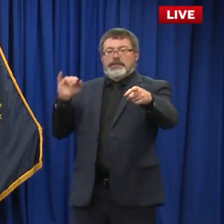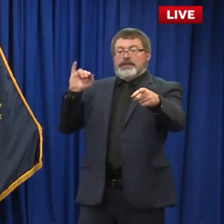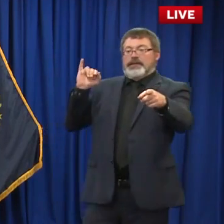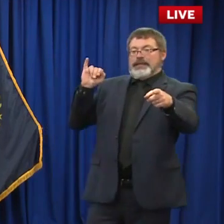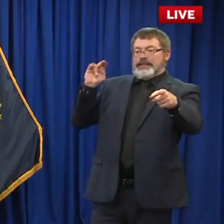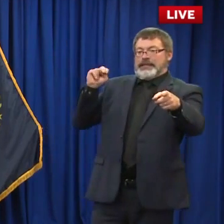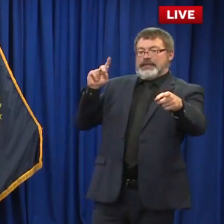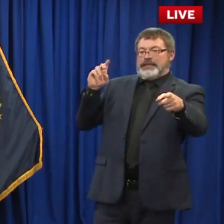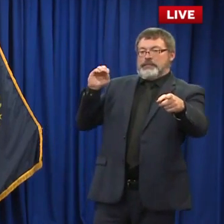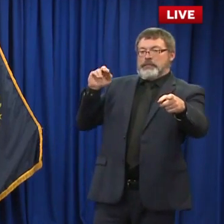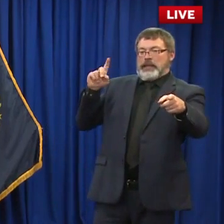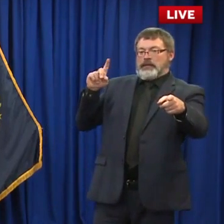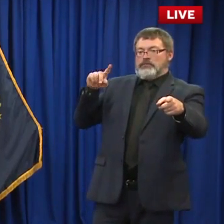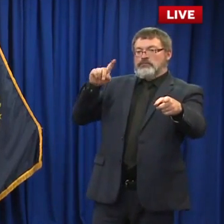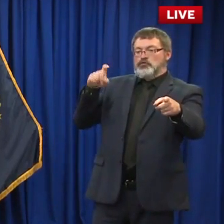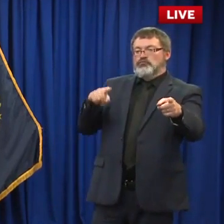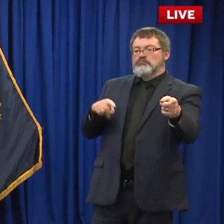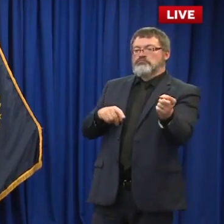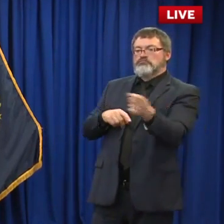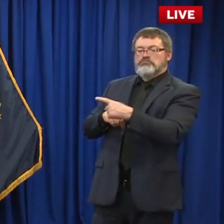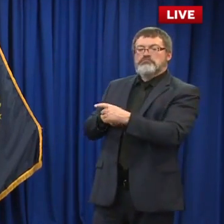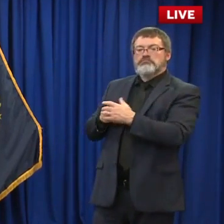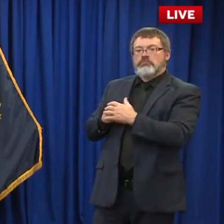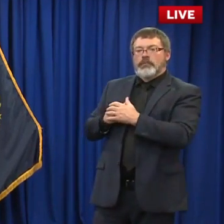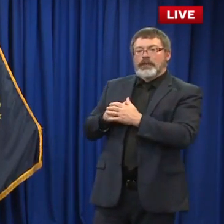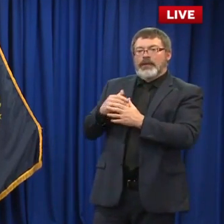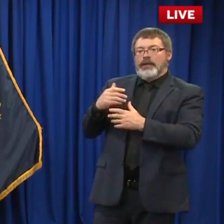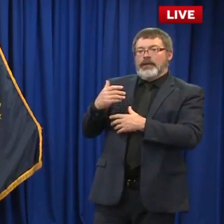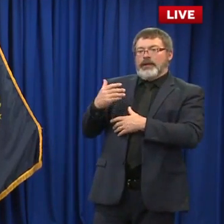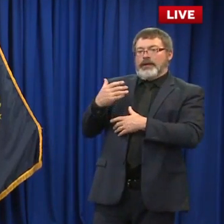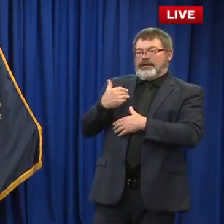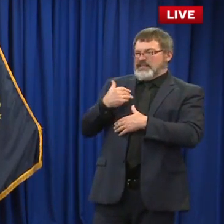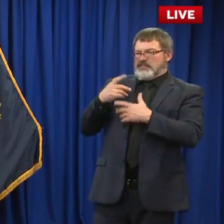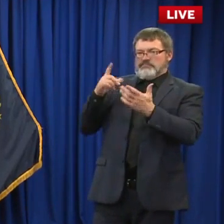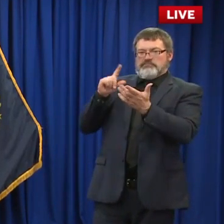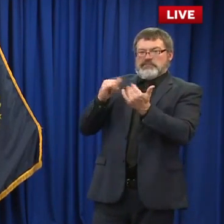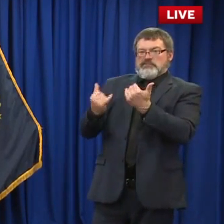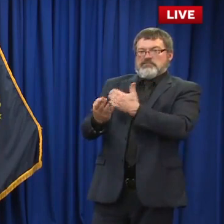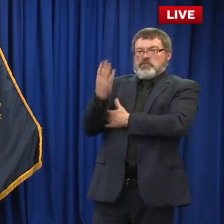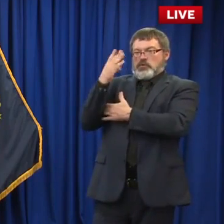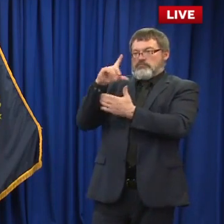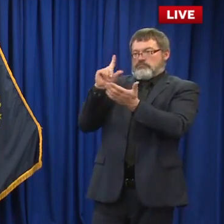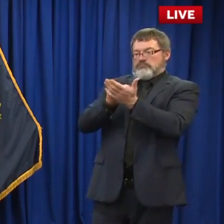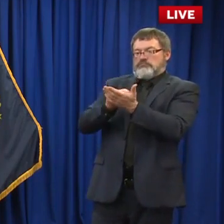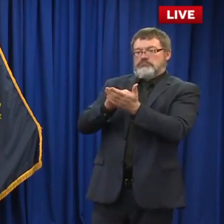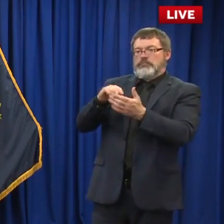TEACHERS KNOW THEY WILL HAVE THE TOOLS TO MANAGE.